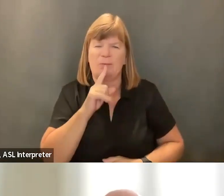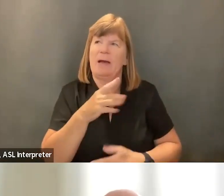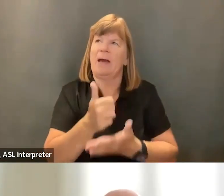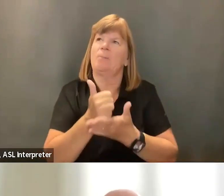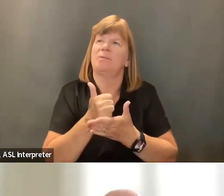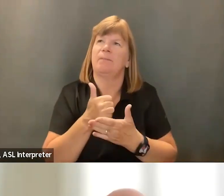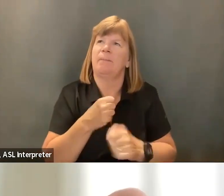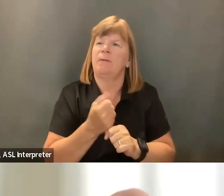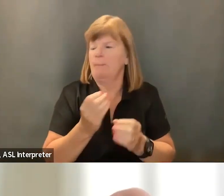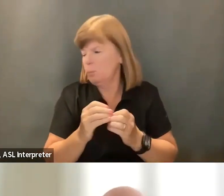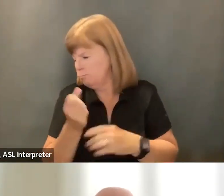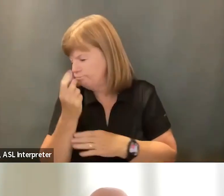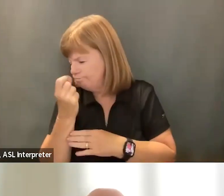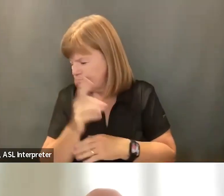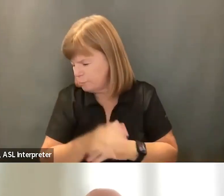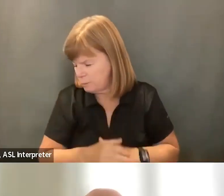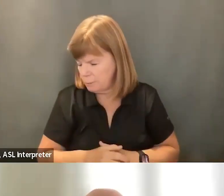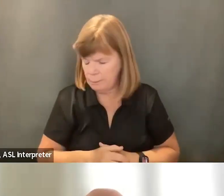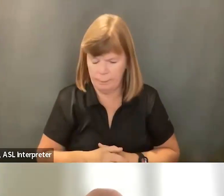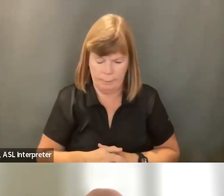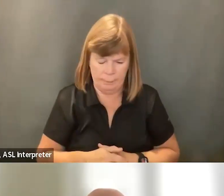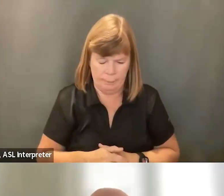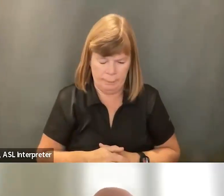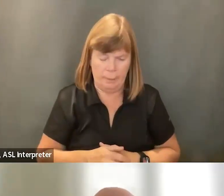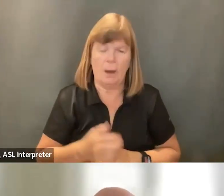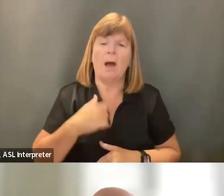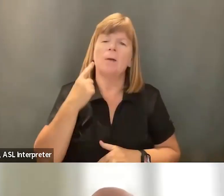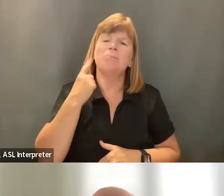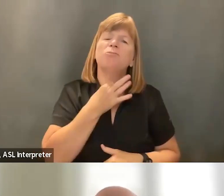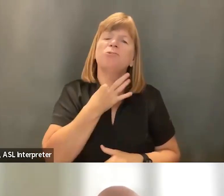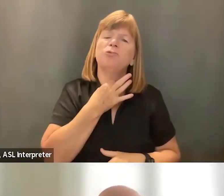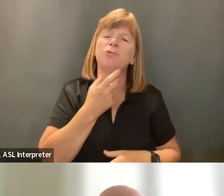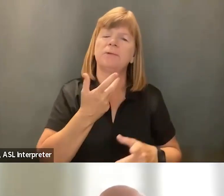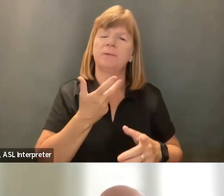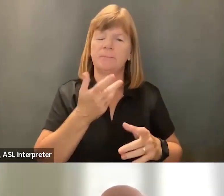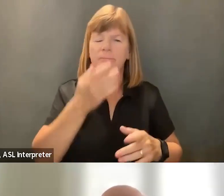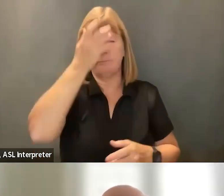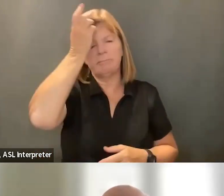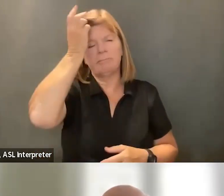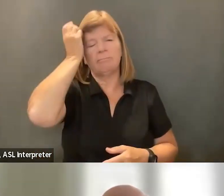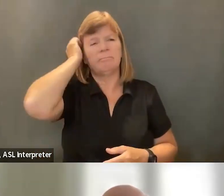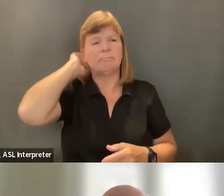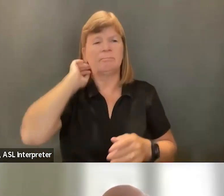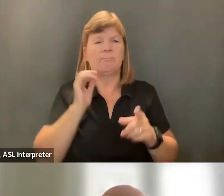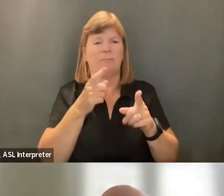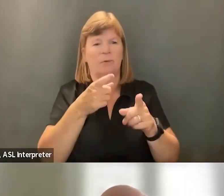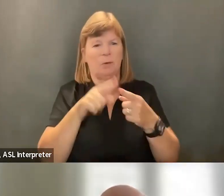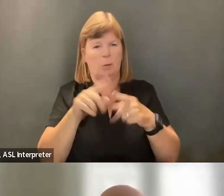yeah I'm wondering um from your perspective um you're looking at a lot of curriculums right